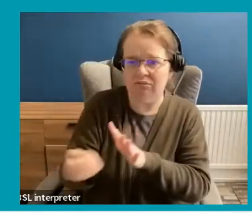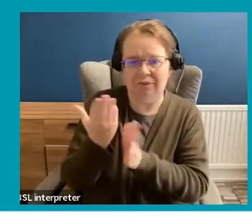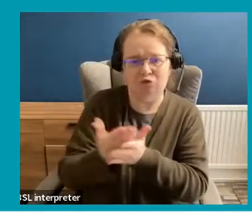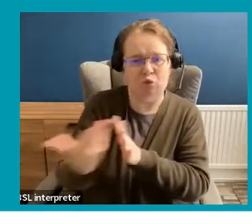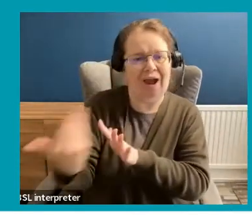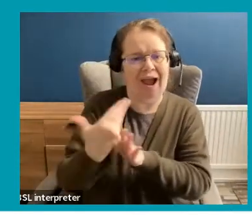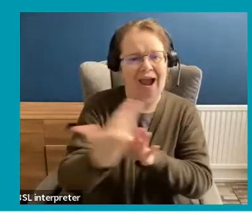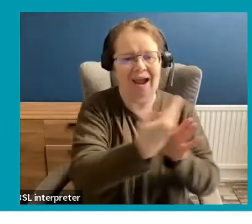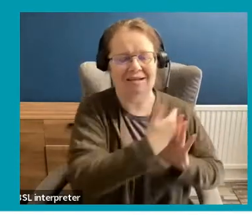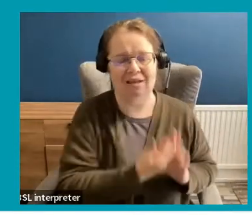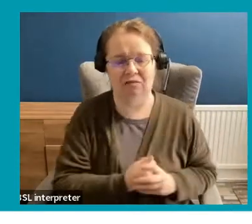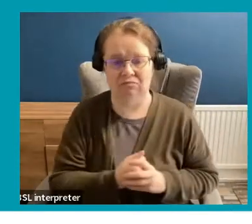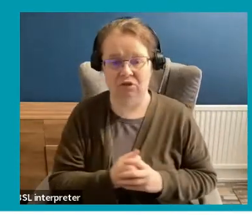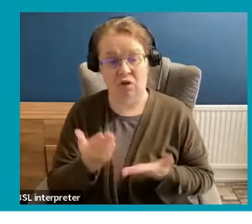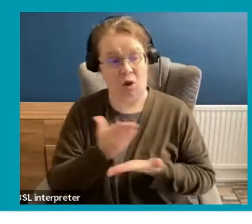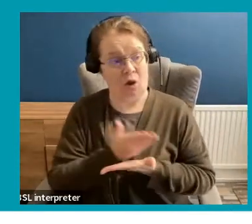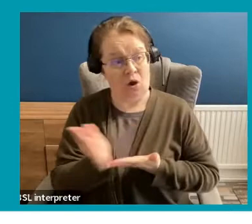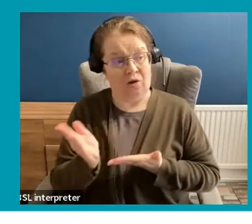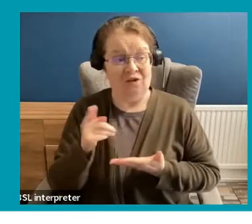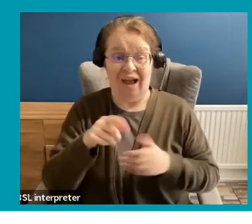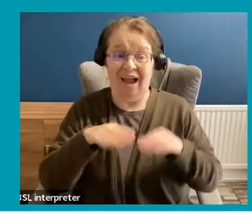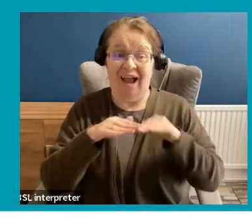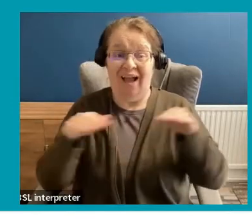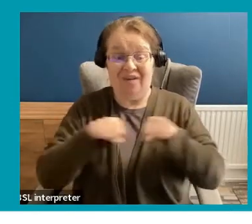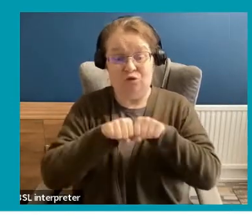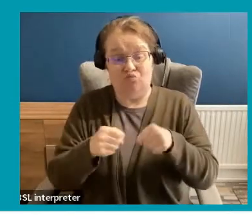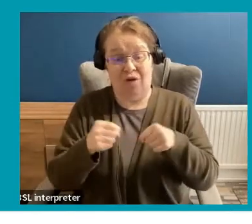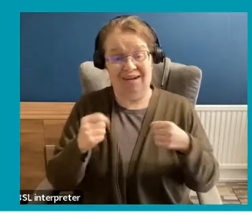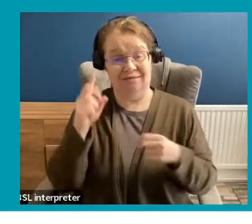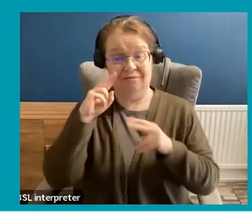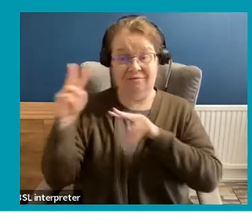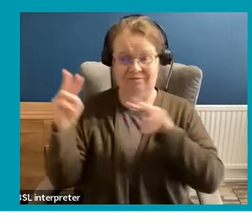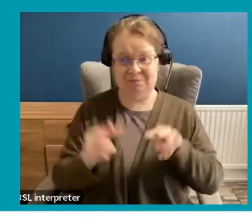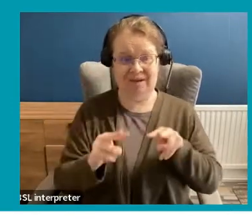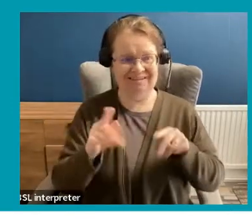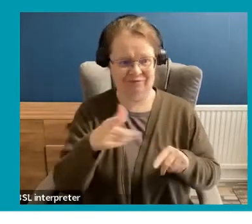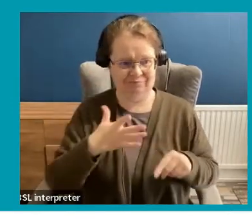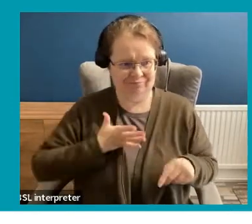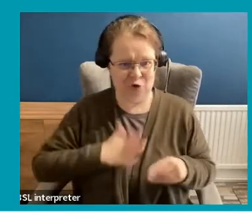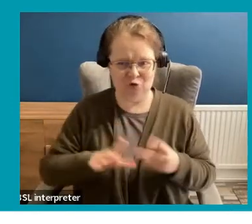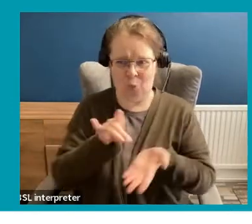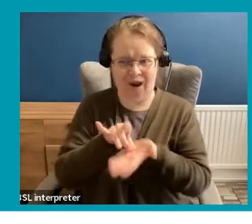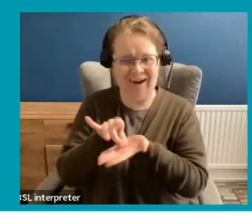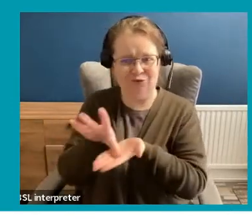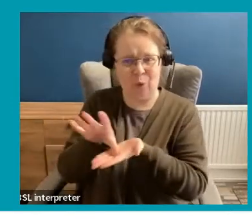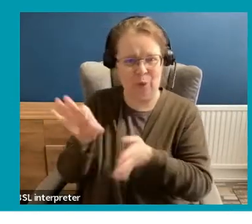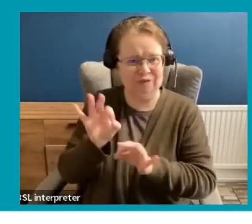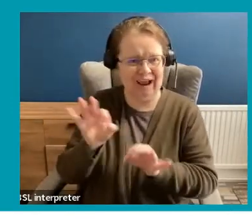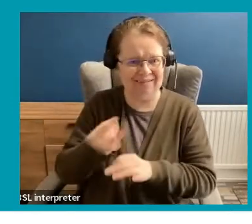Obviously from that last thing we want to do is exclude anyone because of inaccessibility.